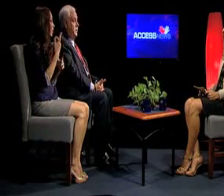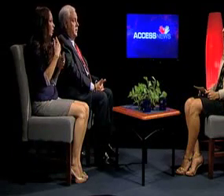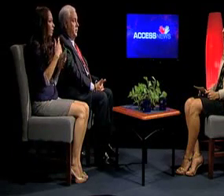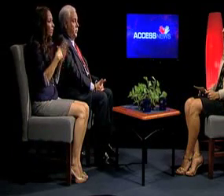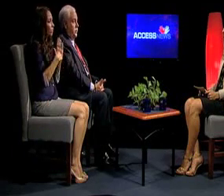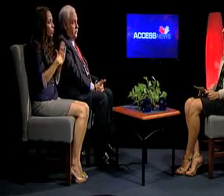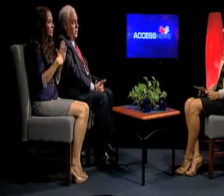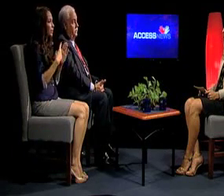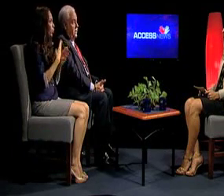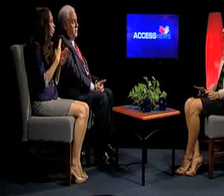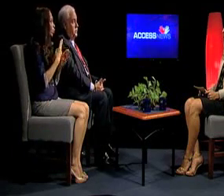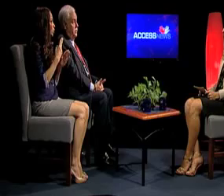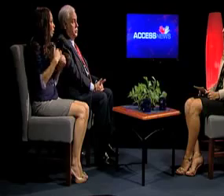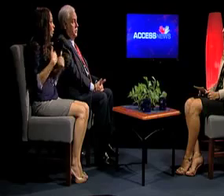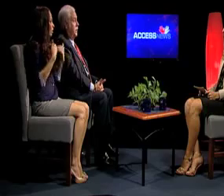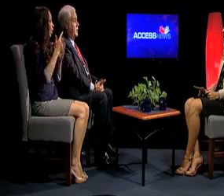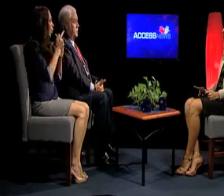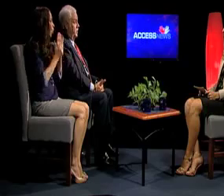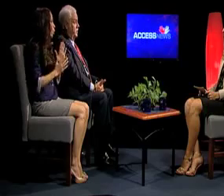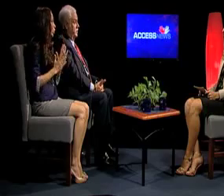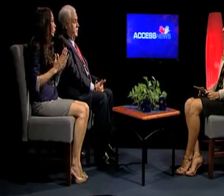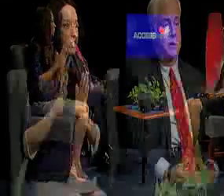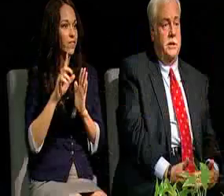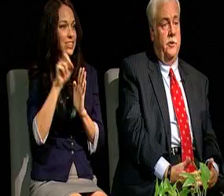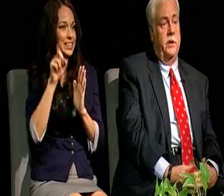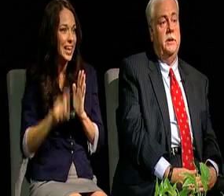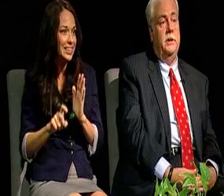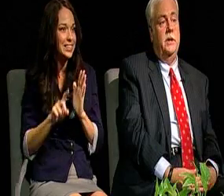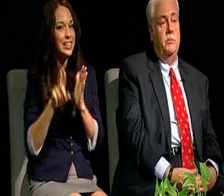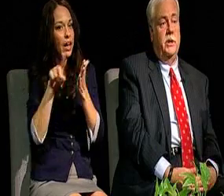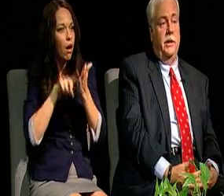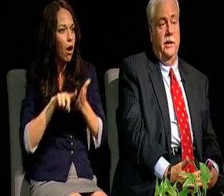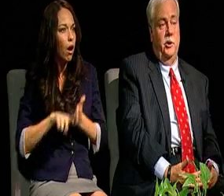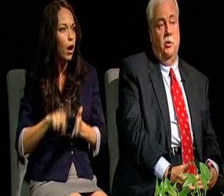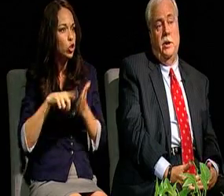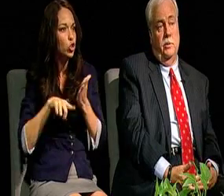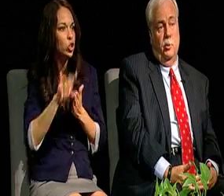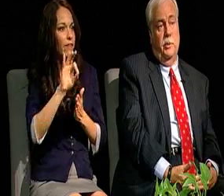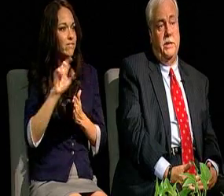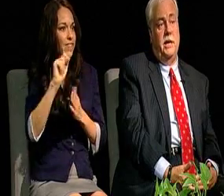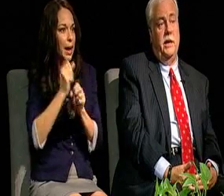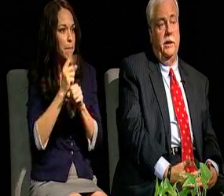in order to check facts, to make sure our case law is accurate. But again, curriculum will be tightened